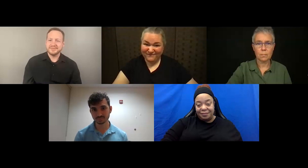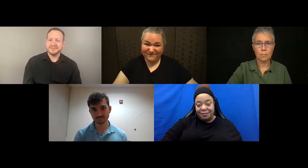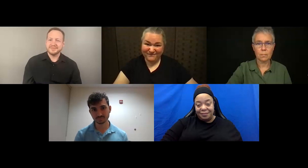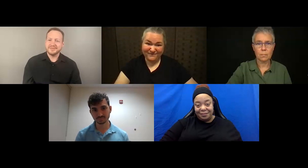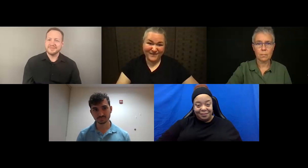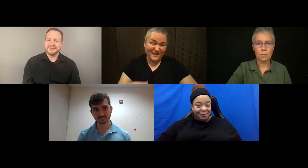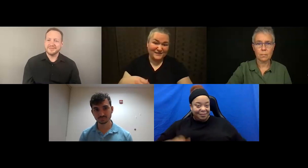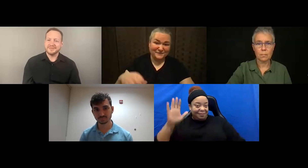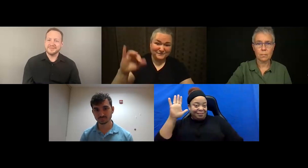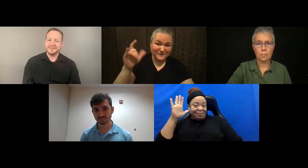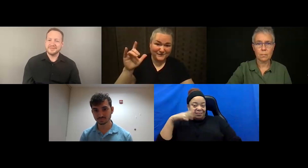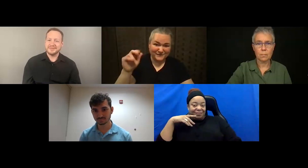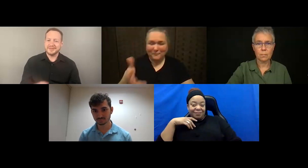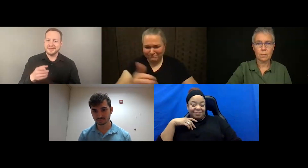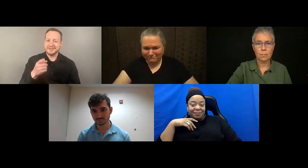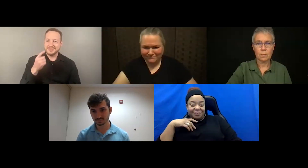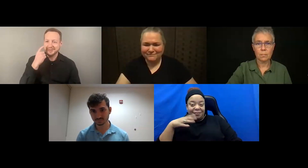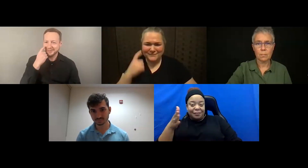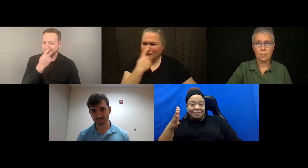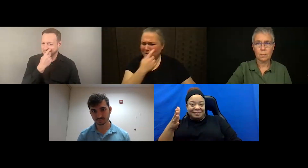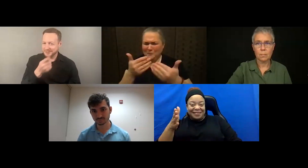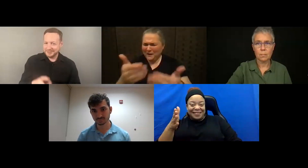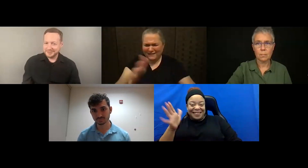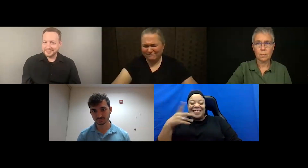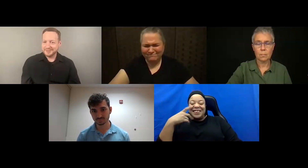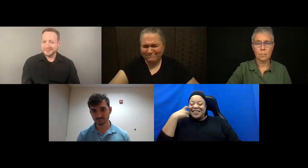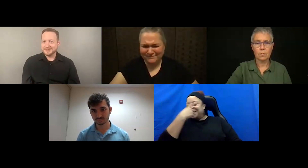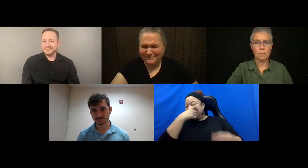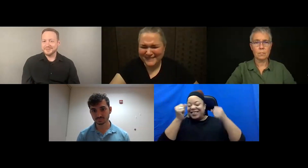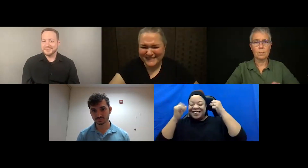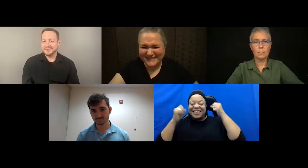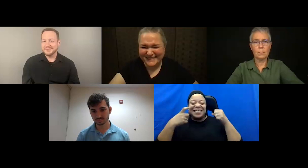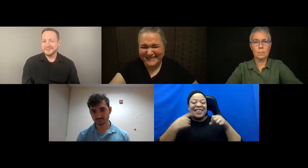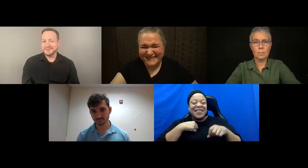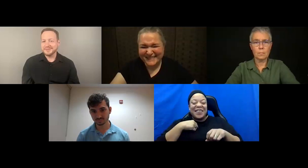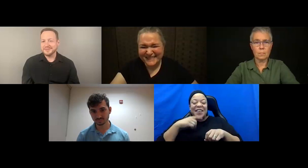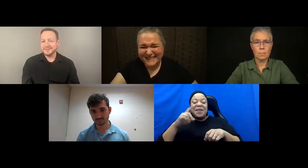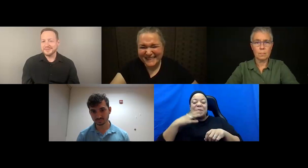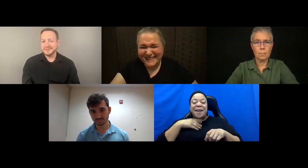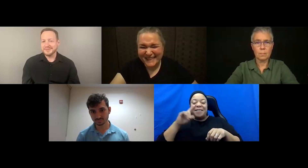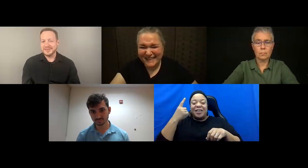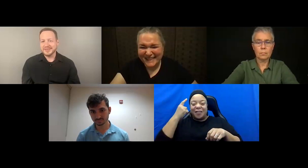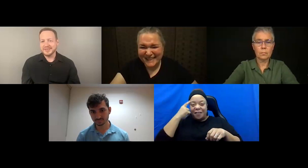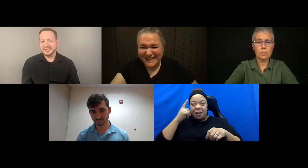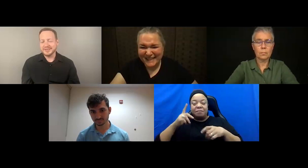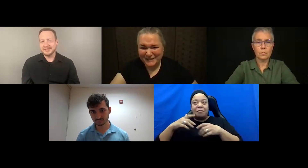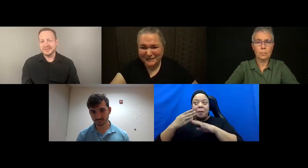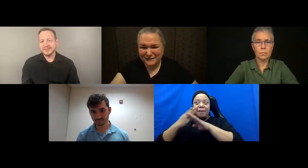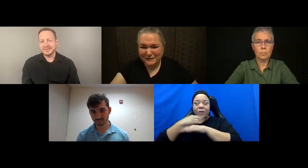information provided by the data that's available? Go ahead Erin. Erin: Okay sure. So, my